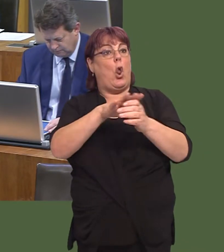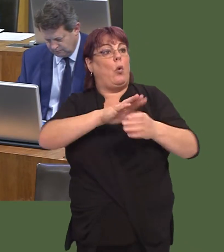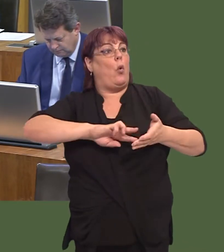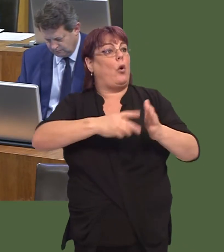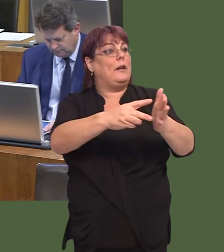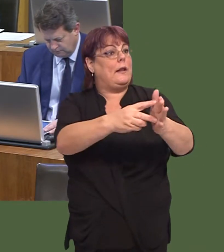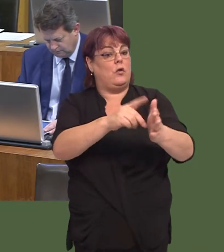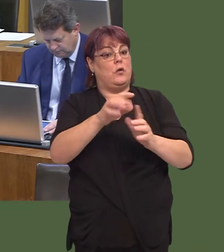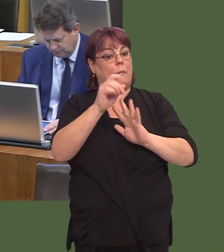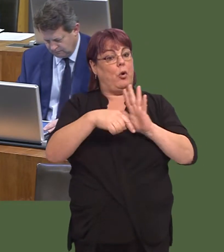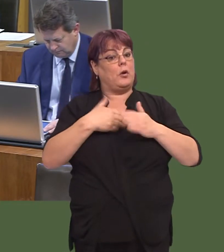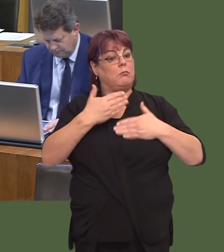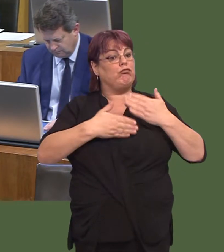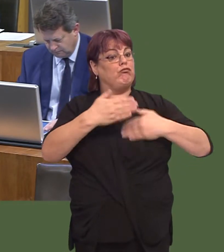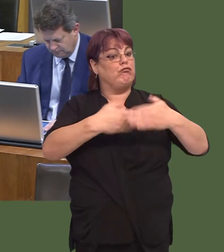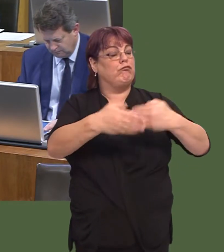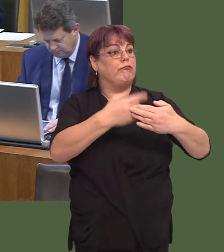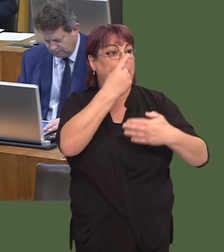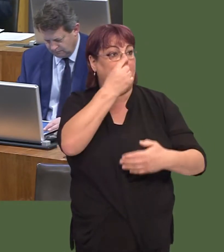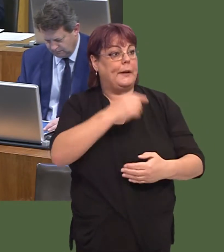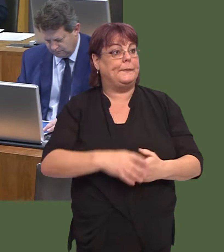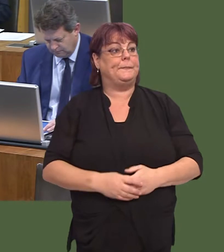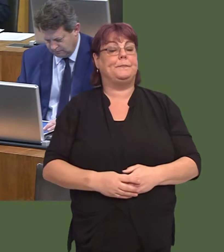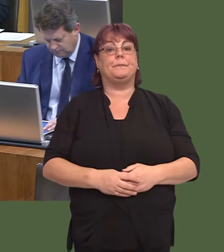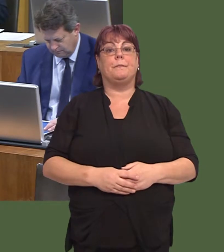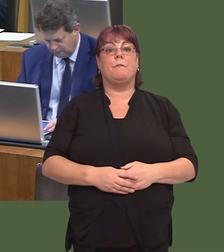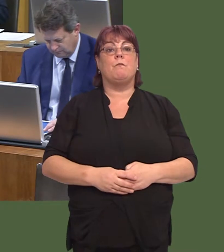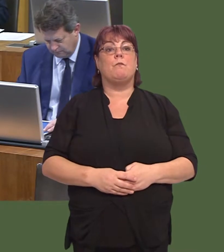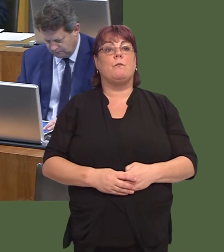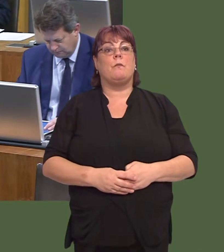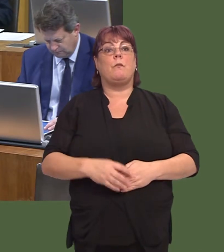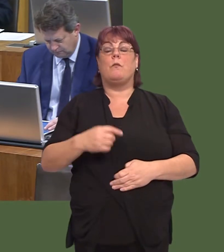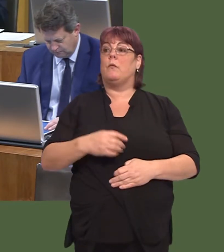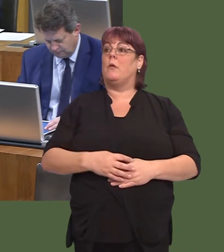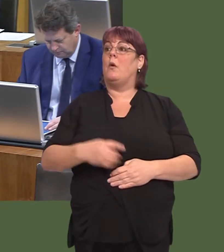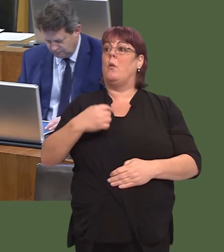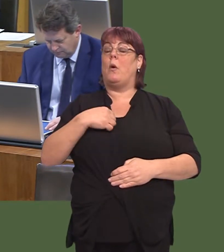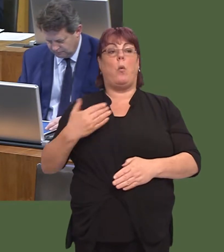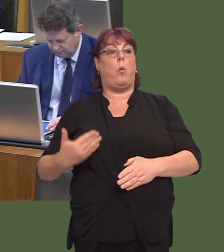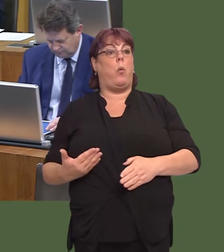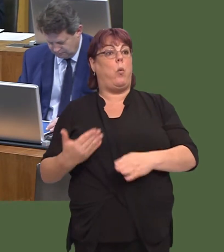So, things are being done in working with the industry to ensure that more Welsh-produced